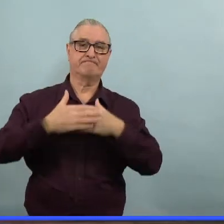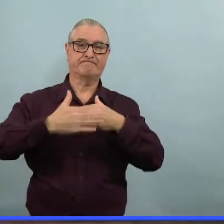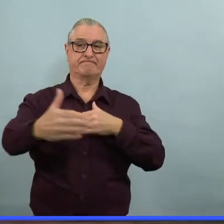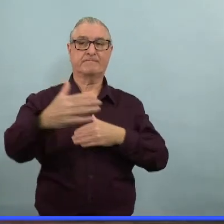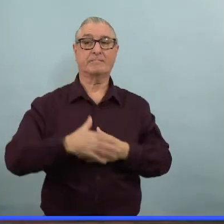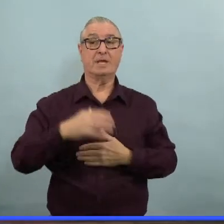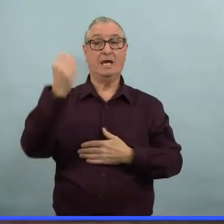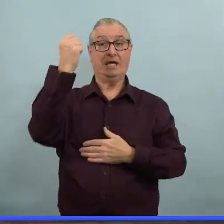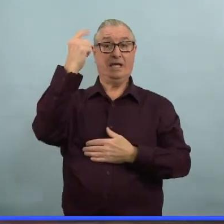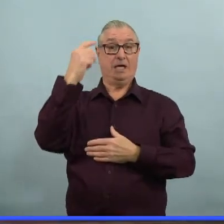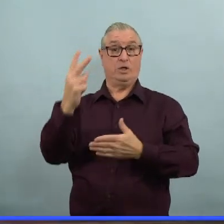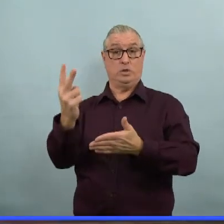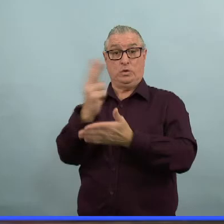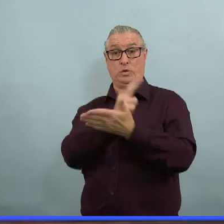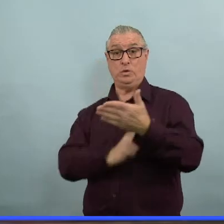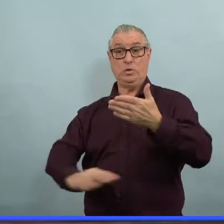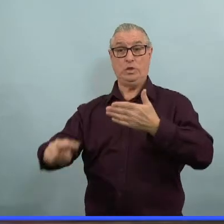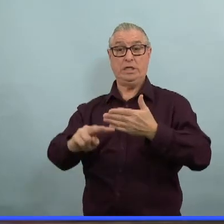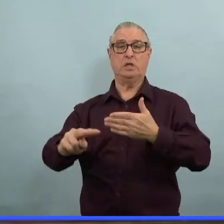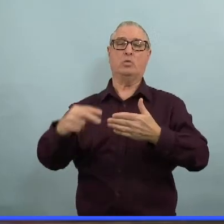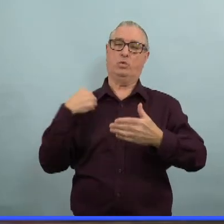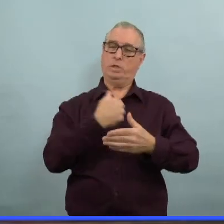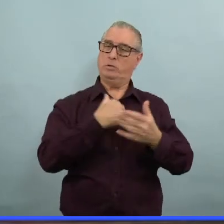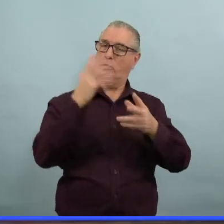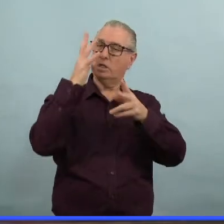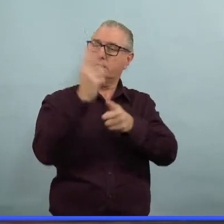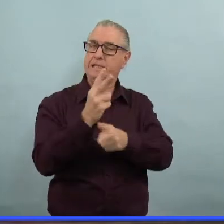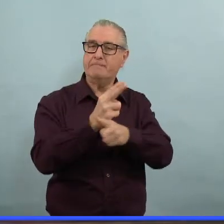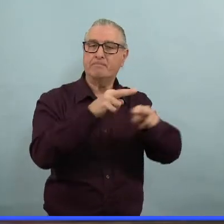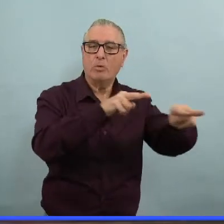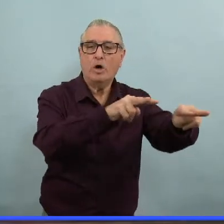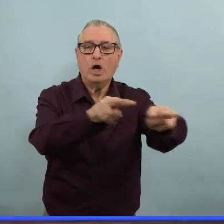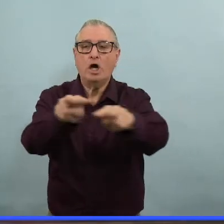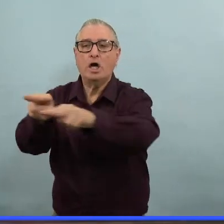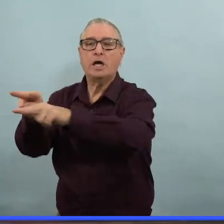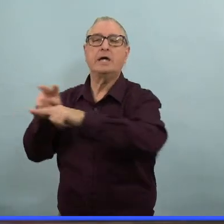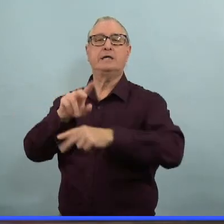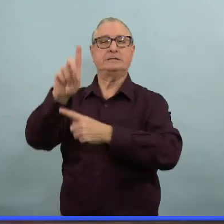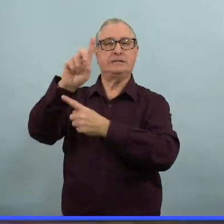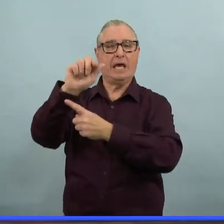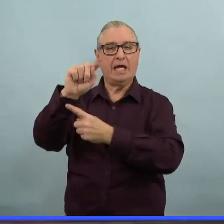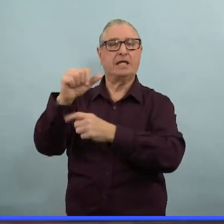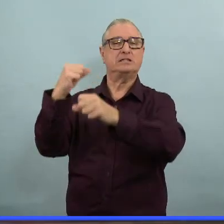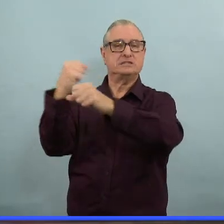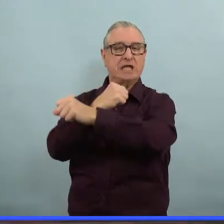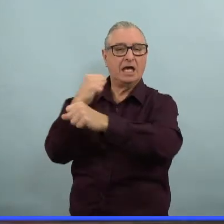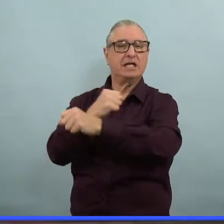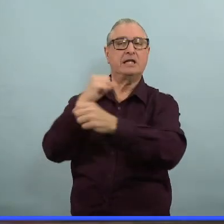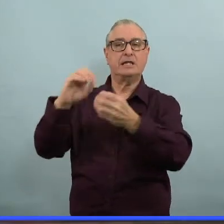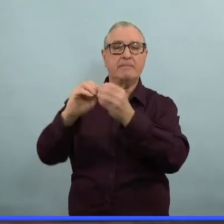period for omicron is shorter and so our previous duration of restrictions were based on a much